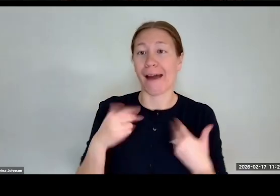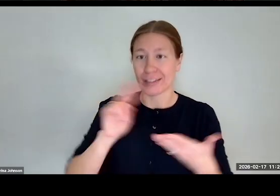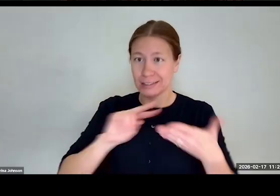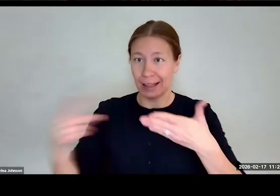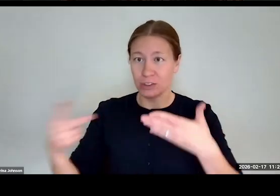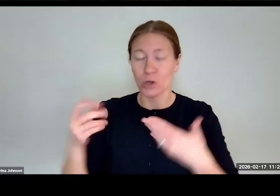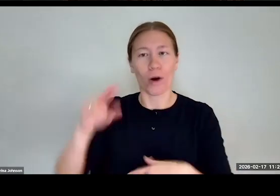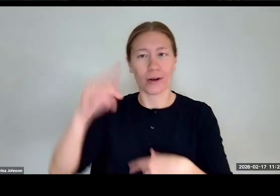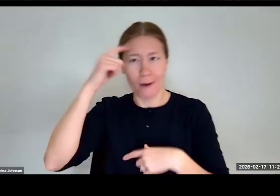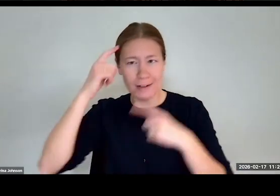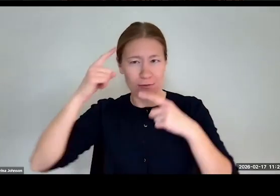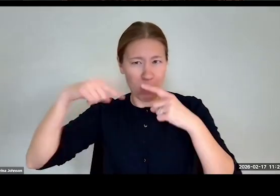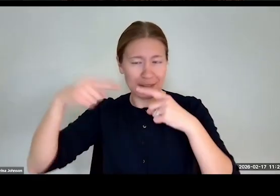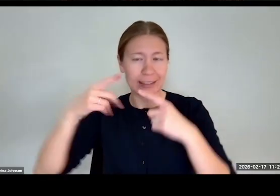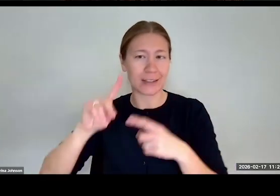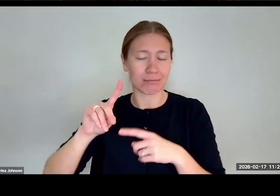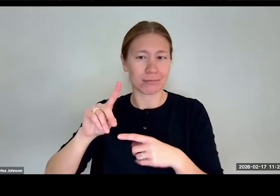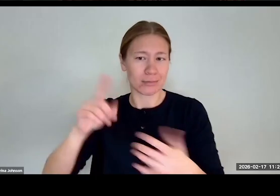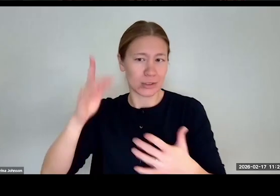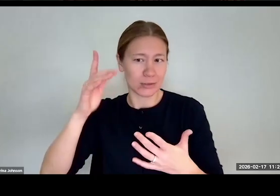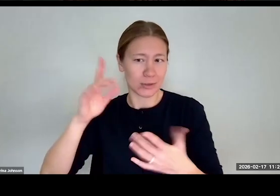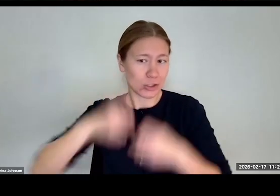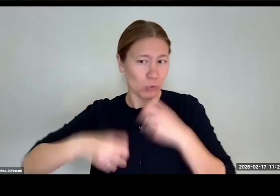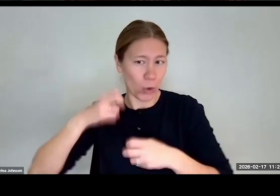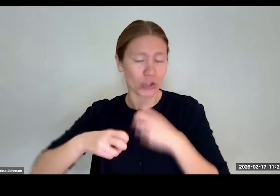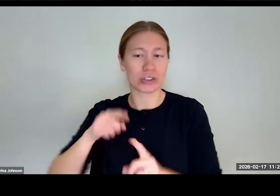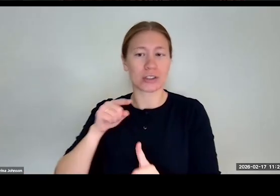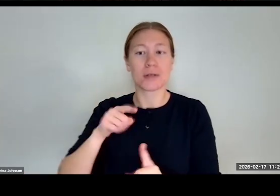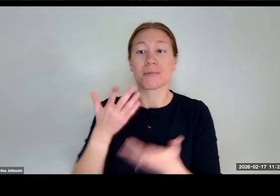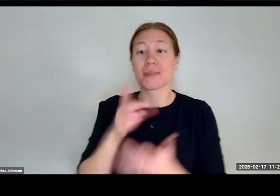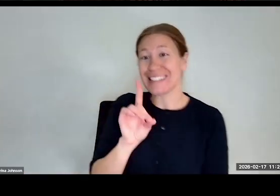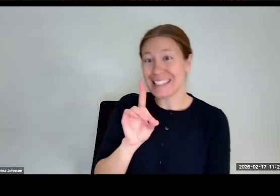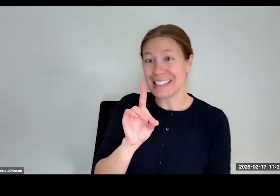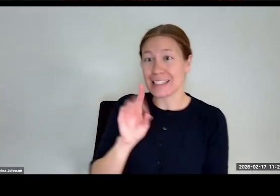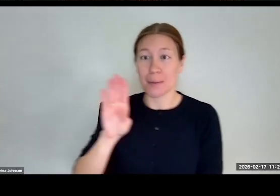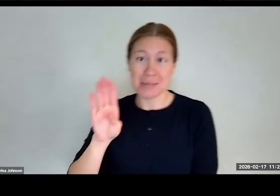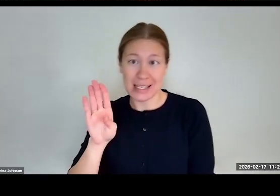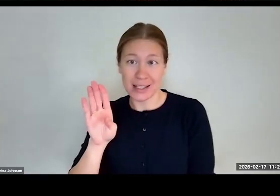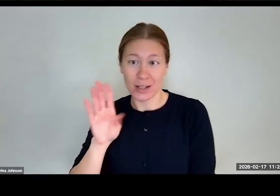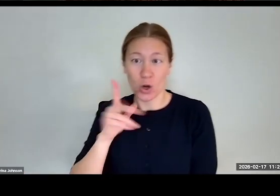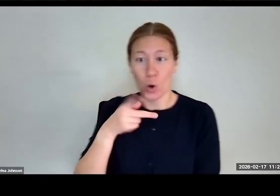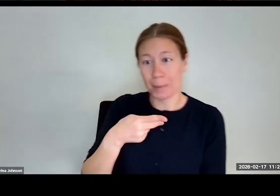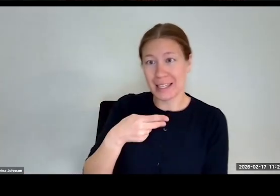We wanna make sure these are as distinct as possible letters like D and B and P and Q are present